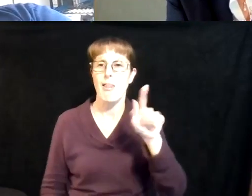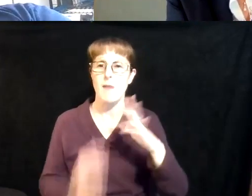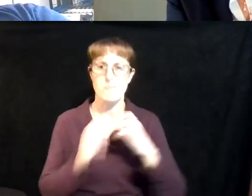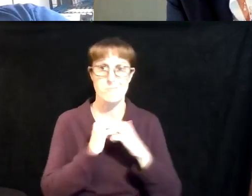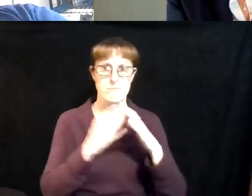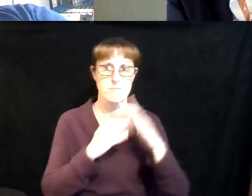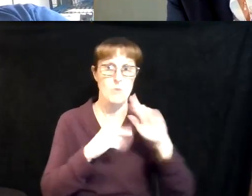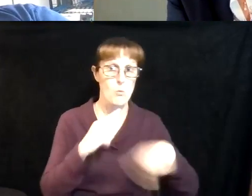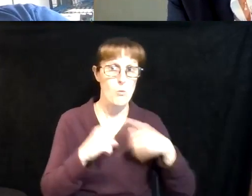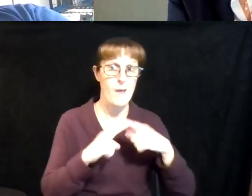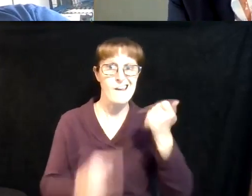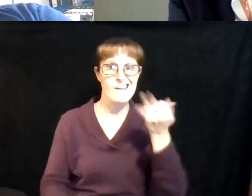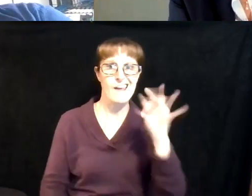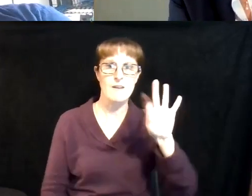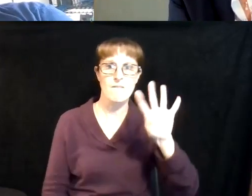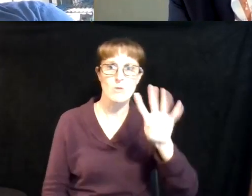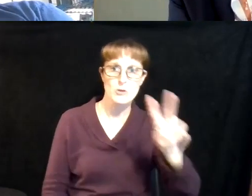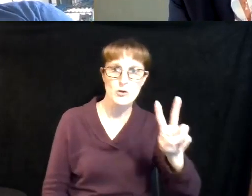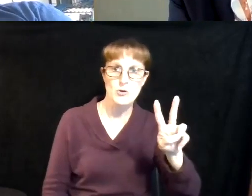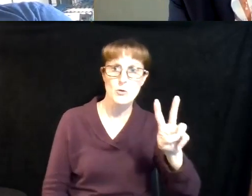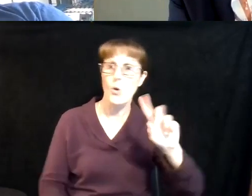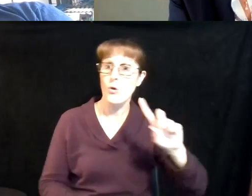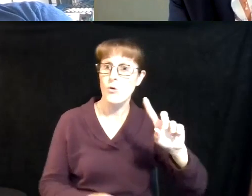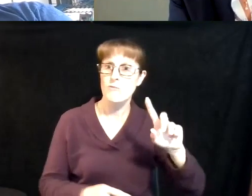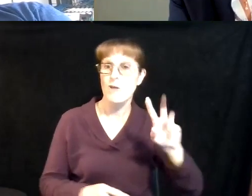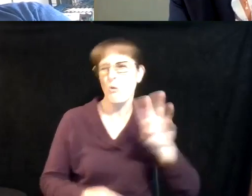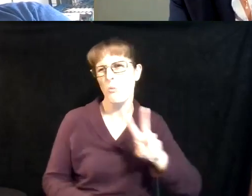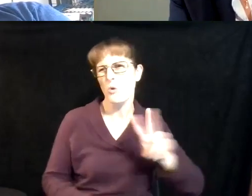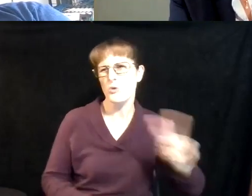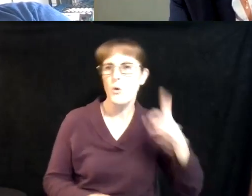during World War II to advance engineering and science,